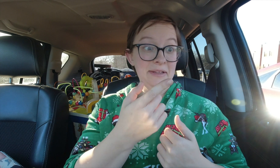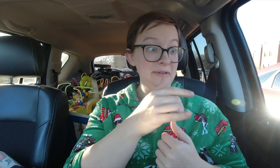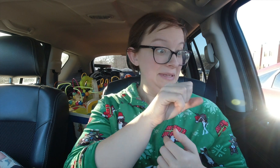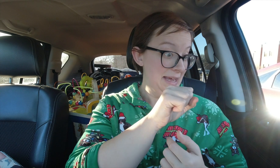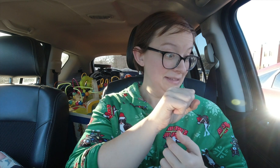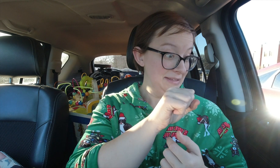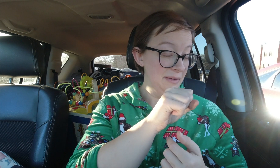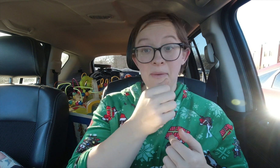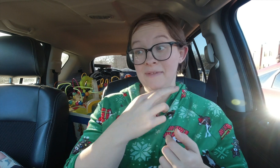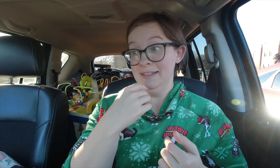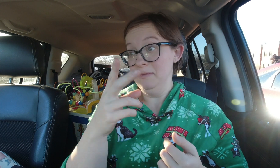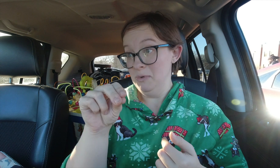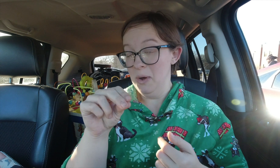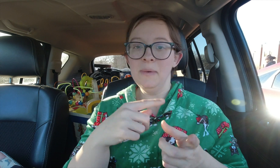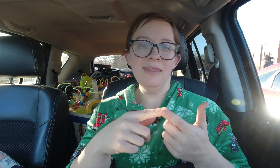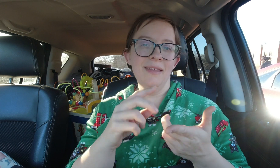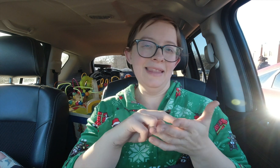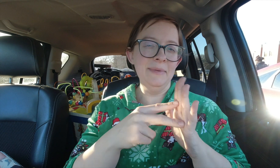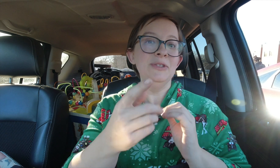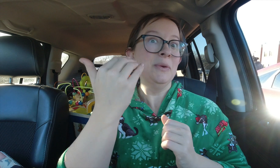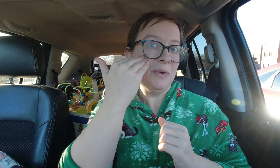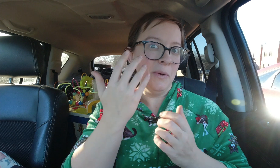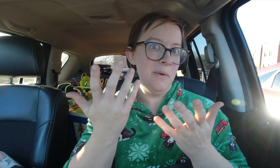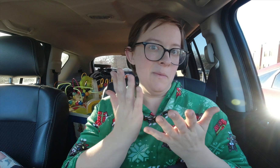Because if I tell you yes or if I tell you no, then that means